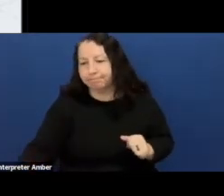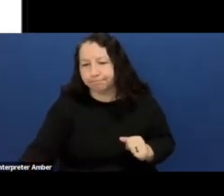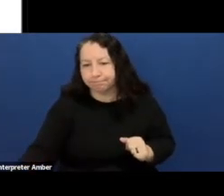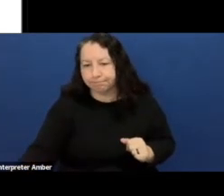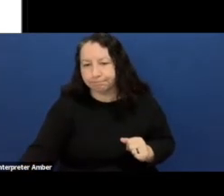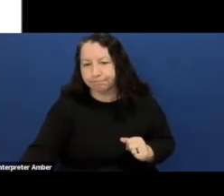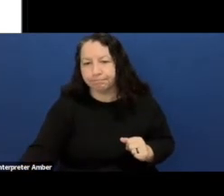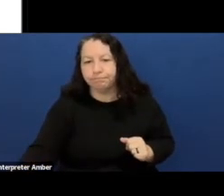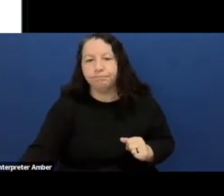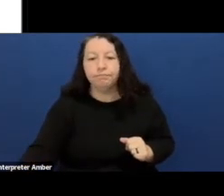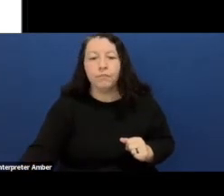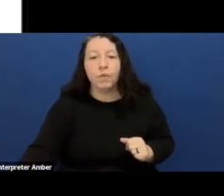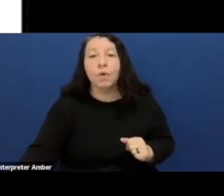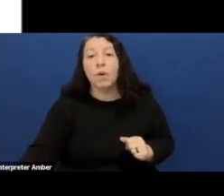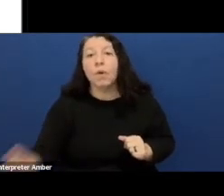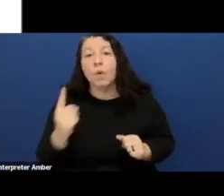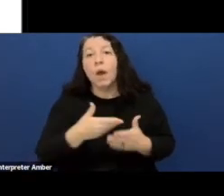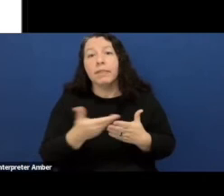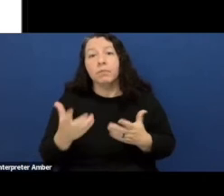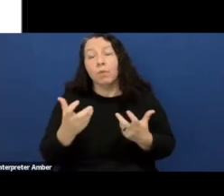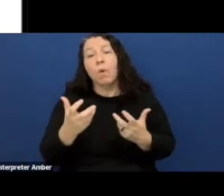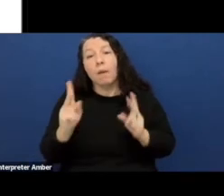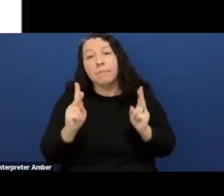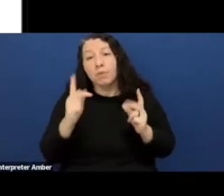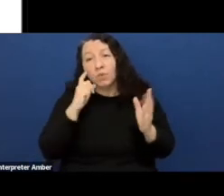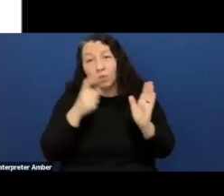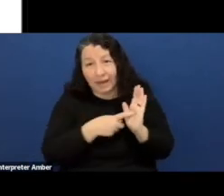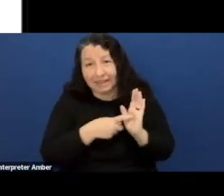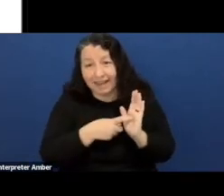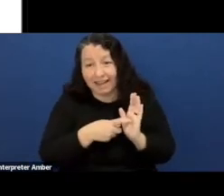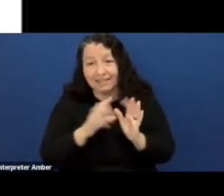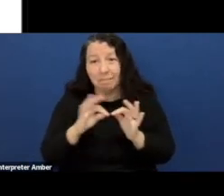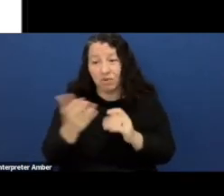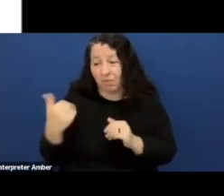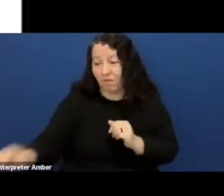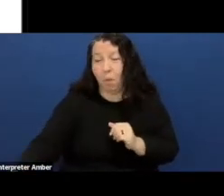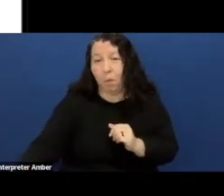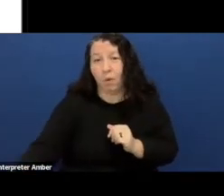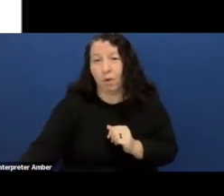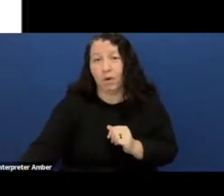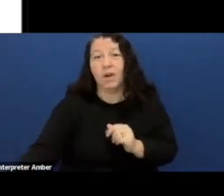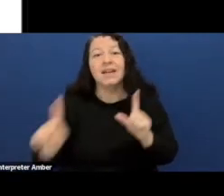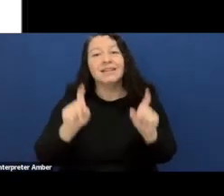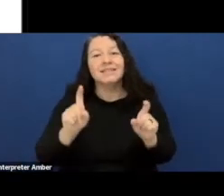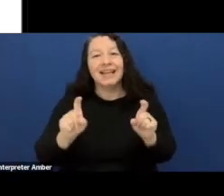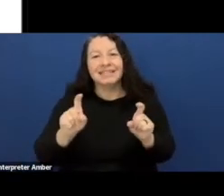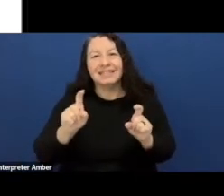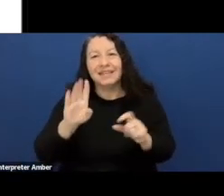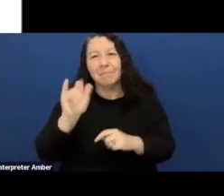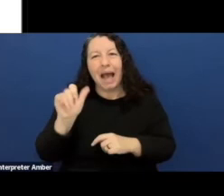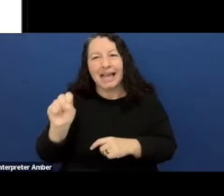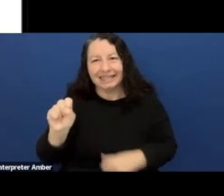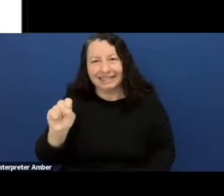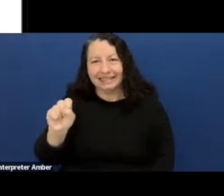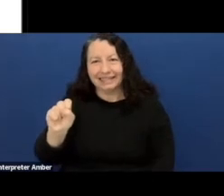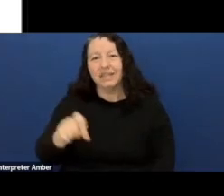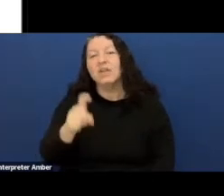Next slide, please. One of the things that we would like folks to recognize, and I mentioned